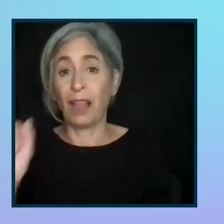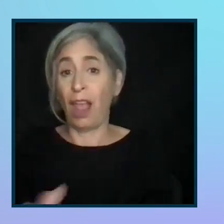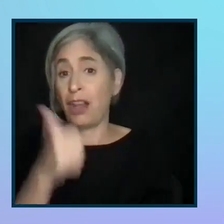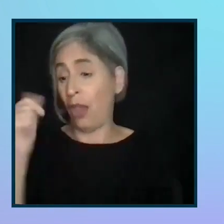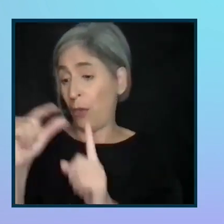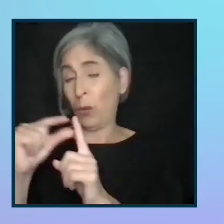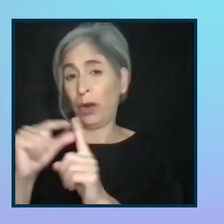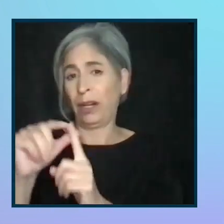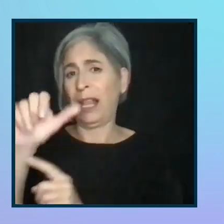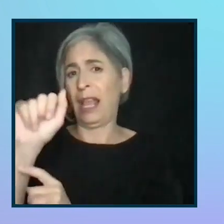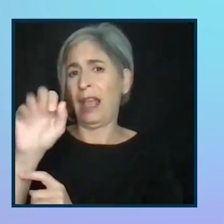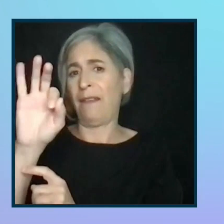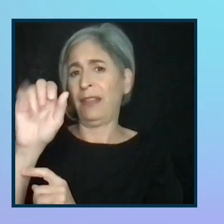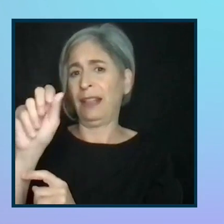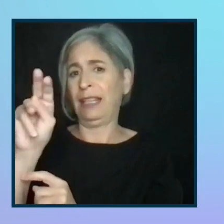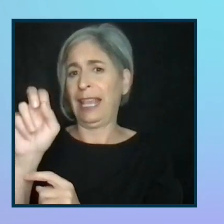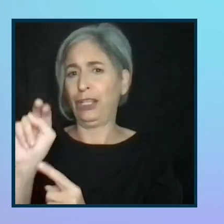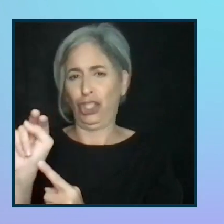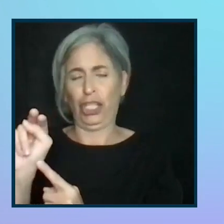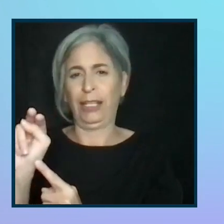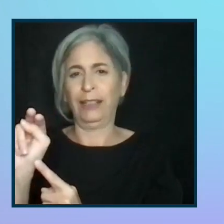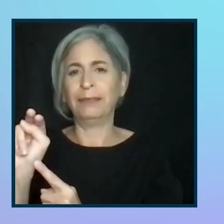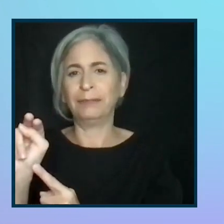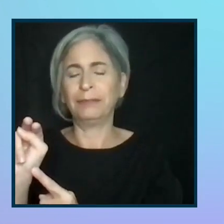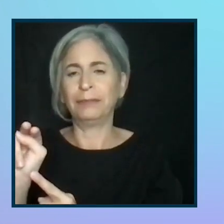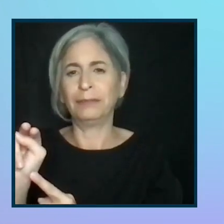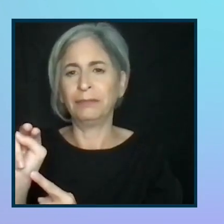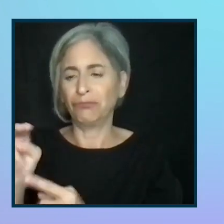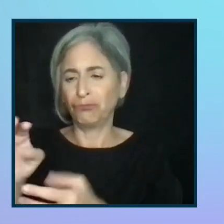This is one that you and I talked about earlier, go ahead. Yeah, no, I think,